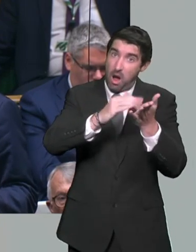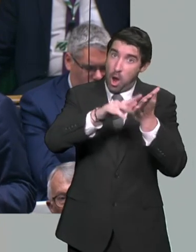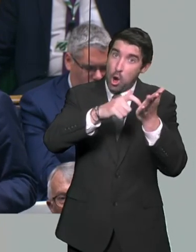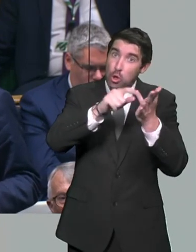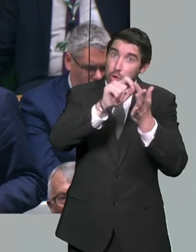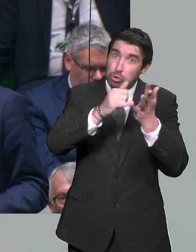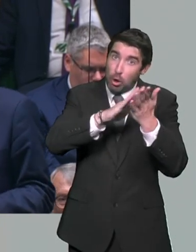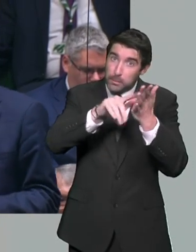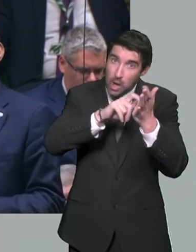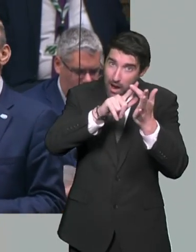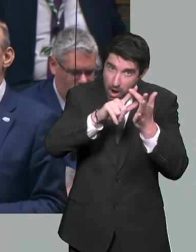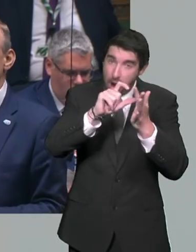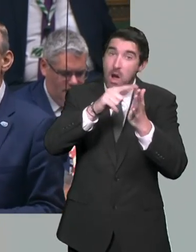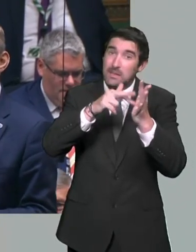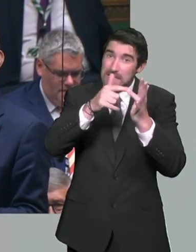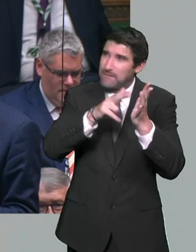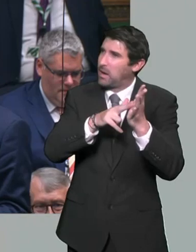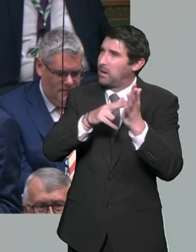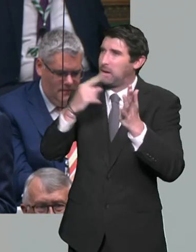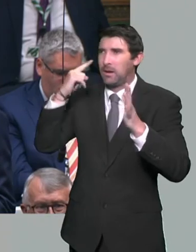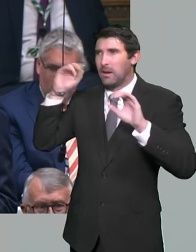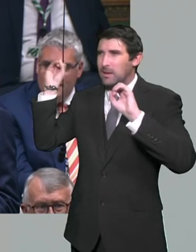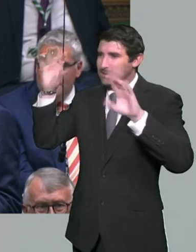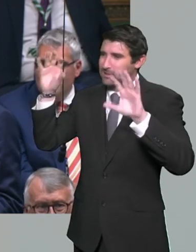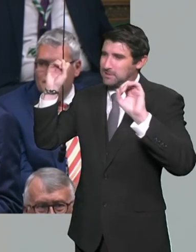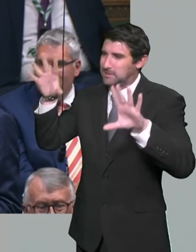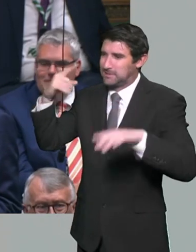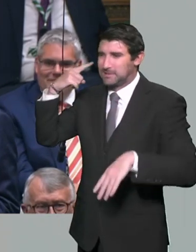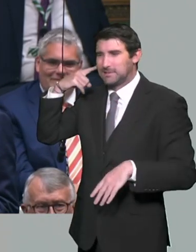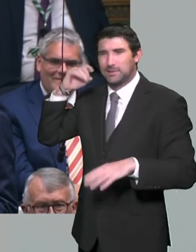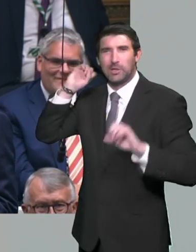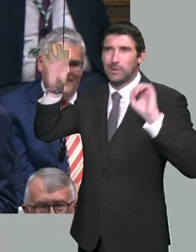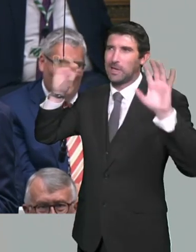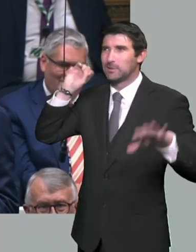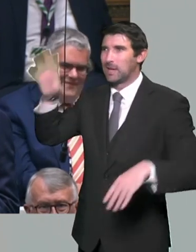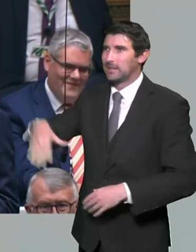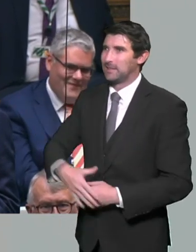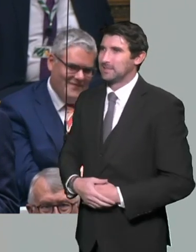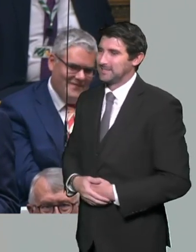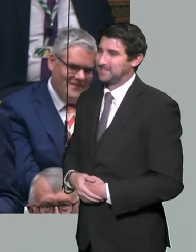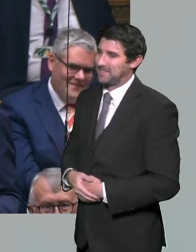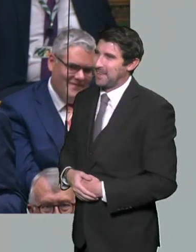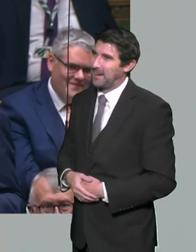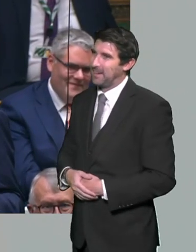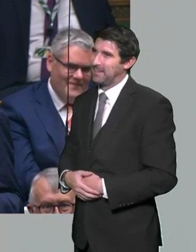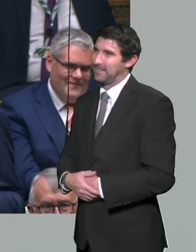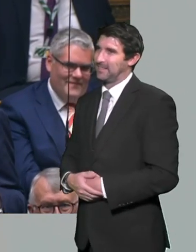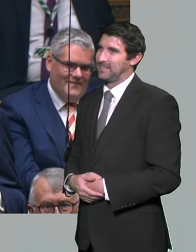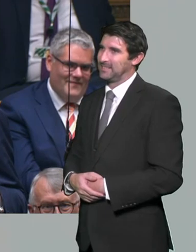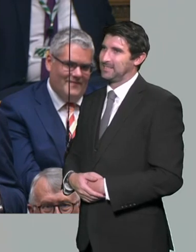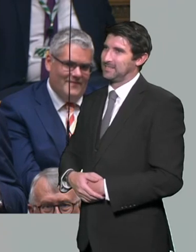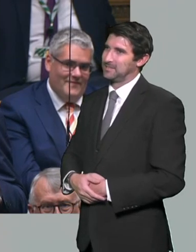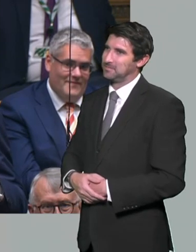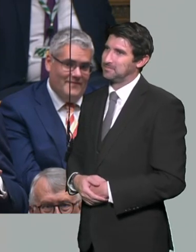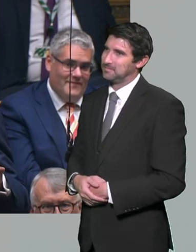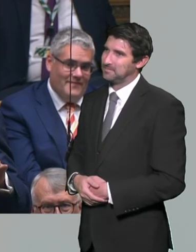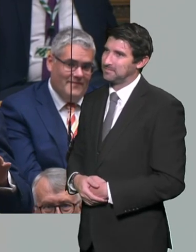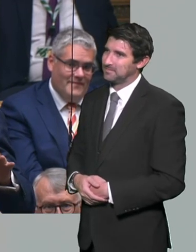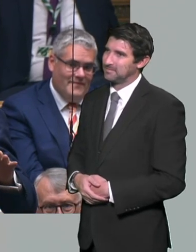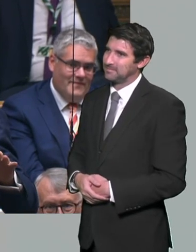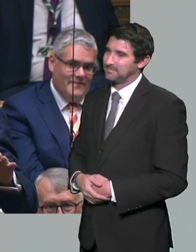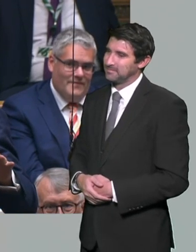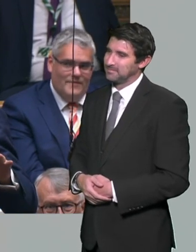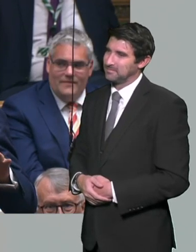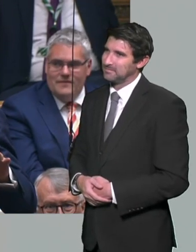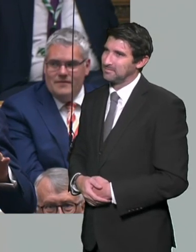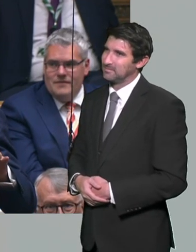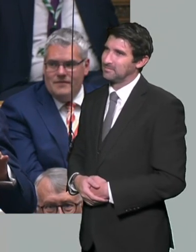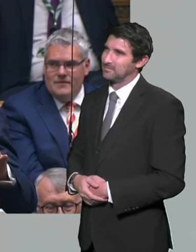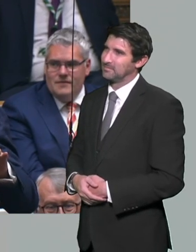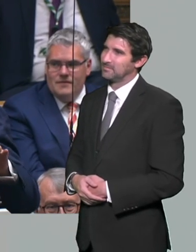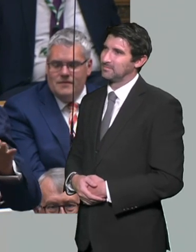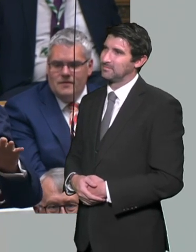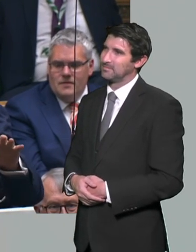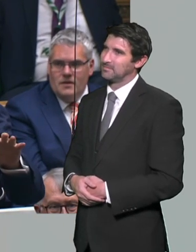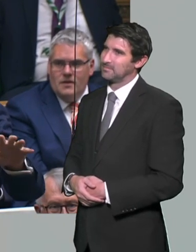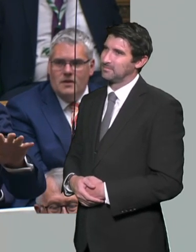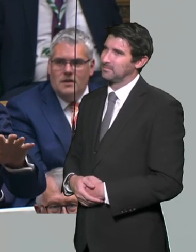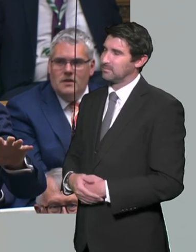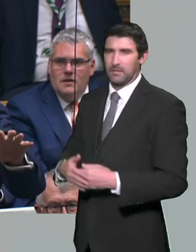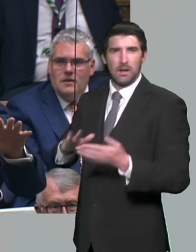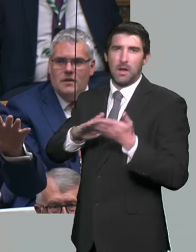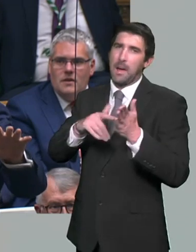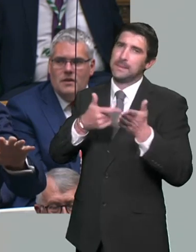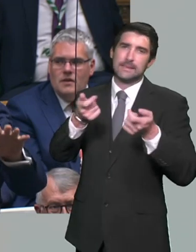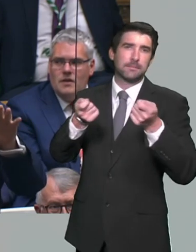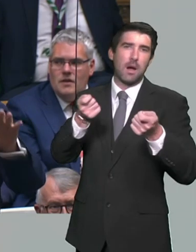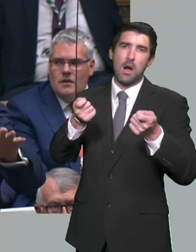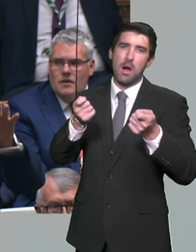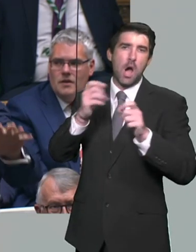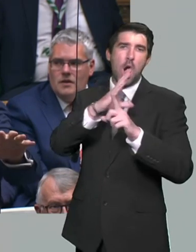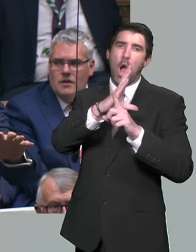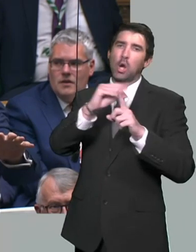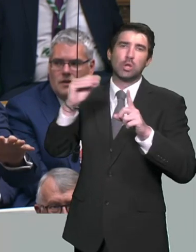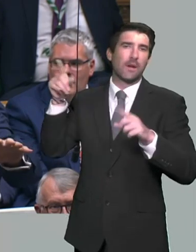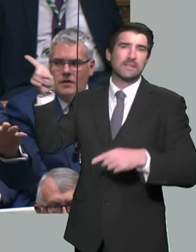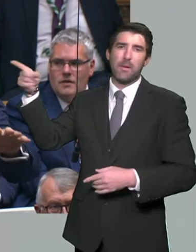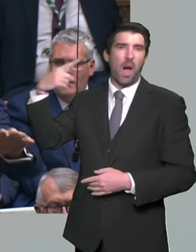The Conservative party does not want to hear ideas to help those people, and I think the